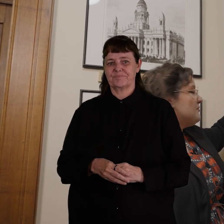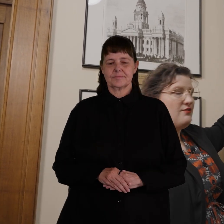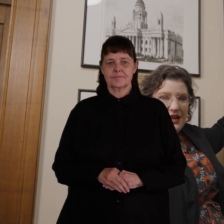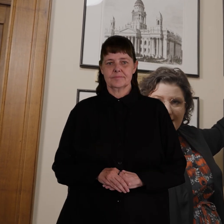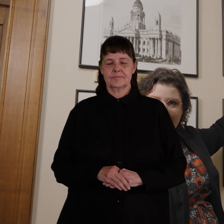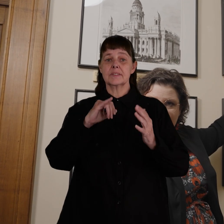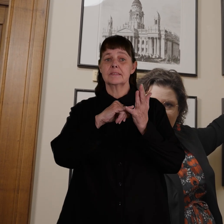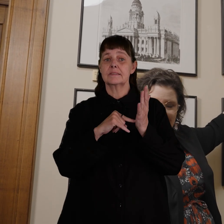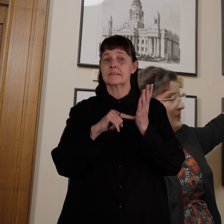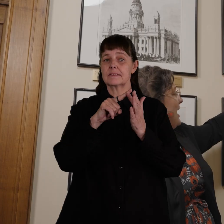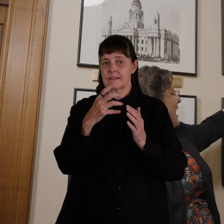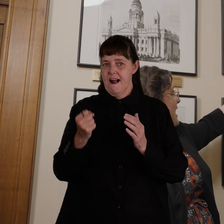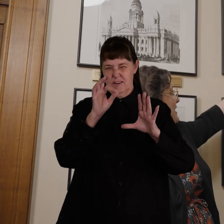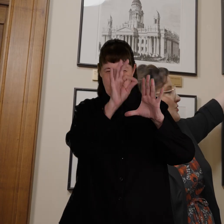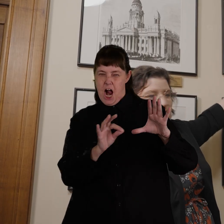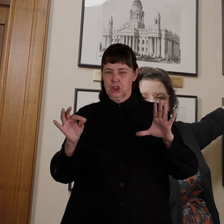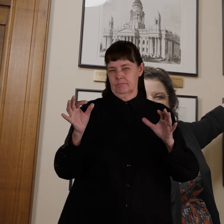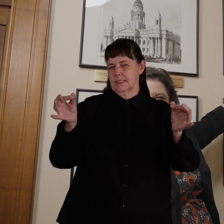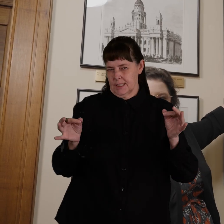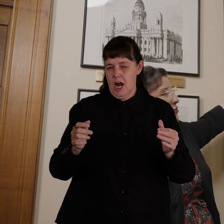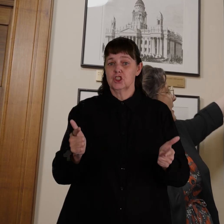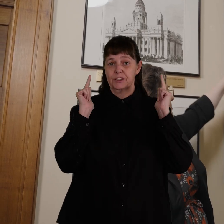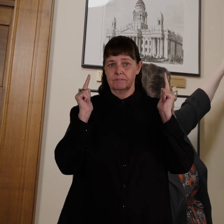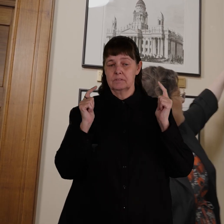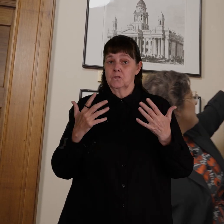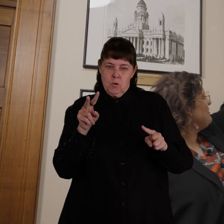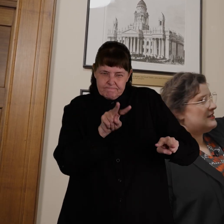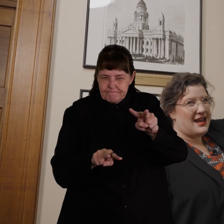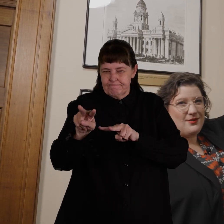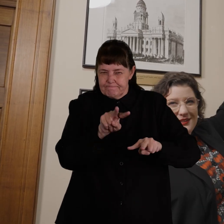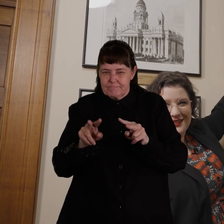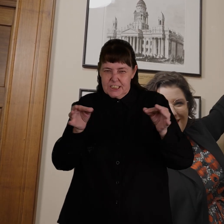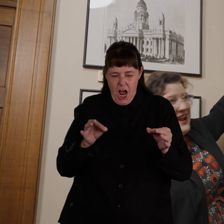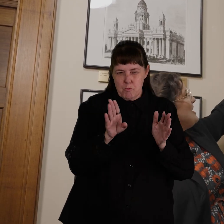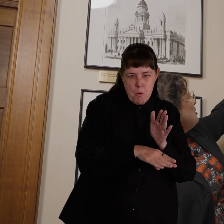the revised design and it was toned down a little bit. We lost some of the towers on the side, and